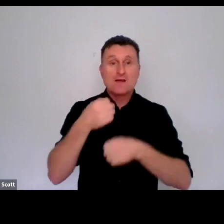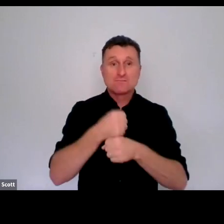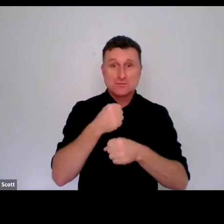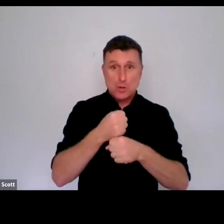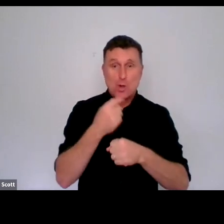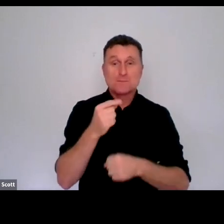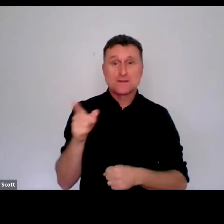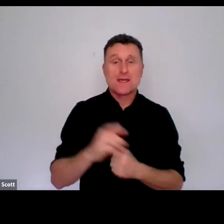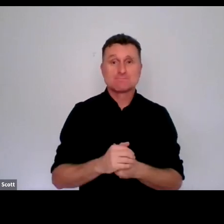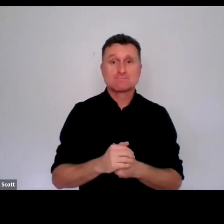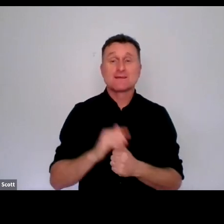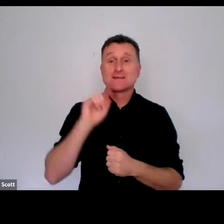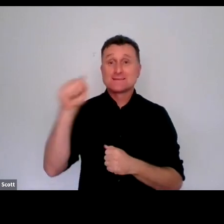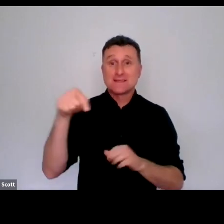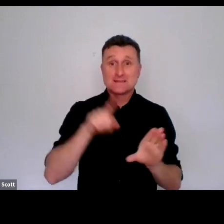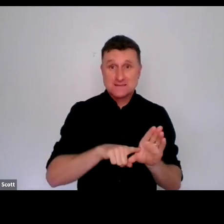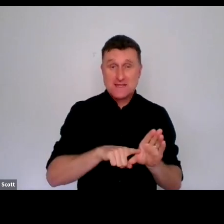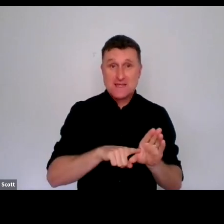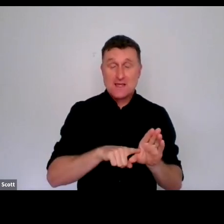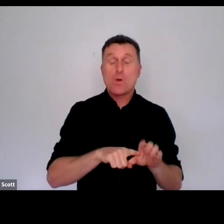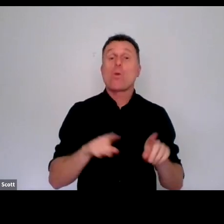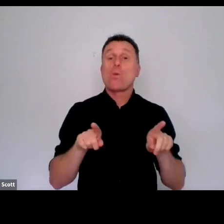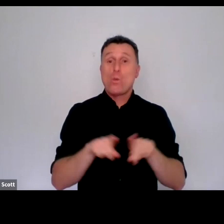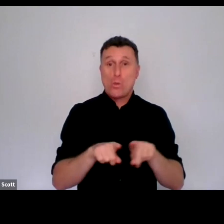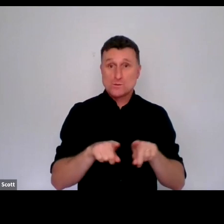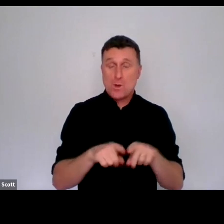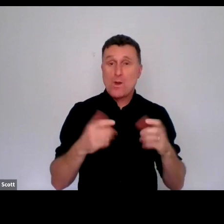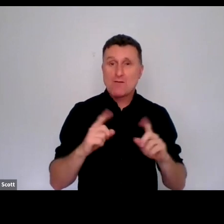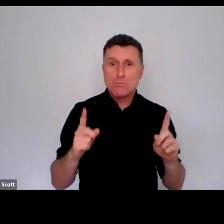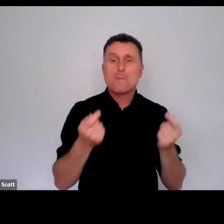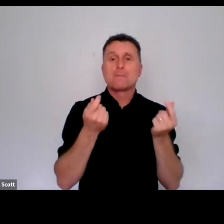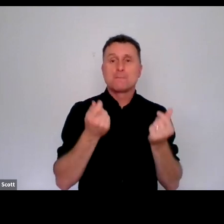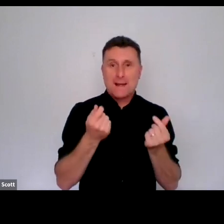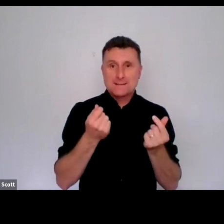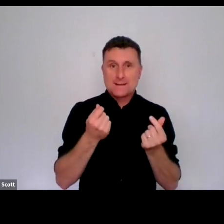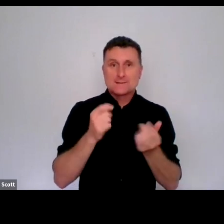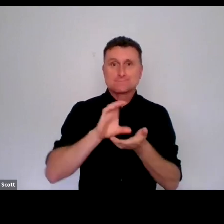Next year we will also be putting money into building community capacity,